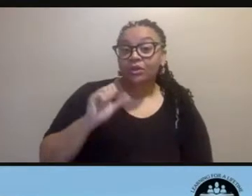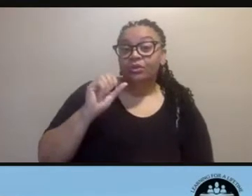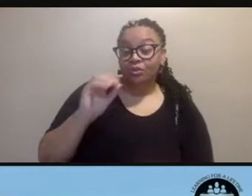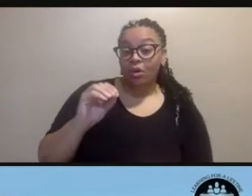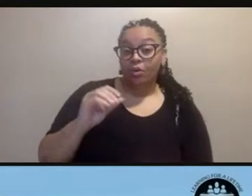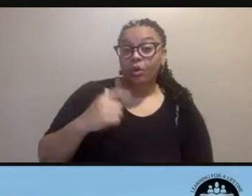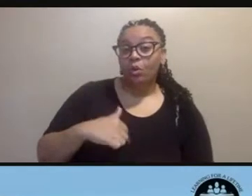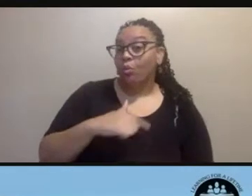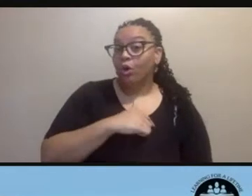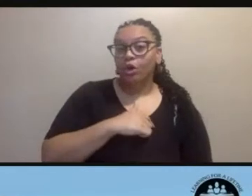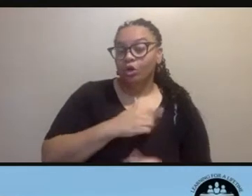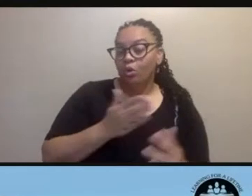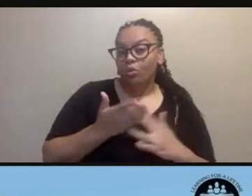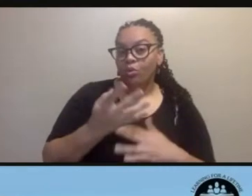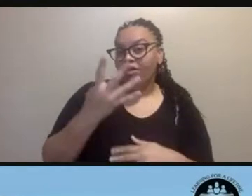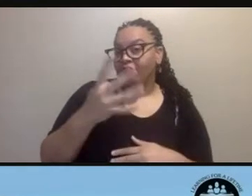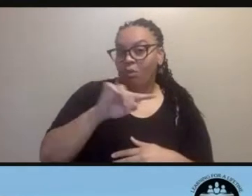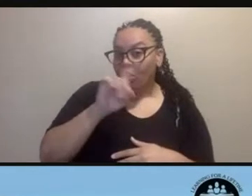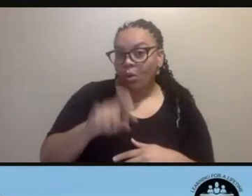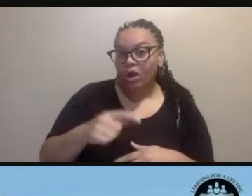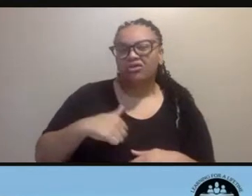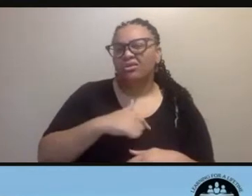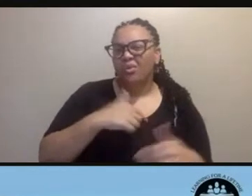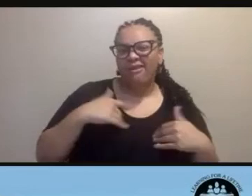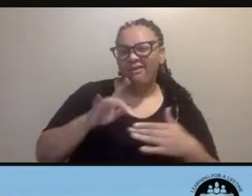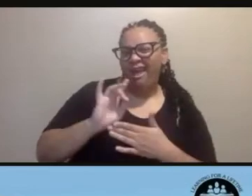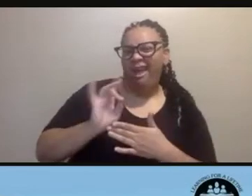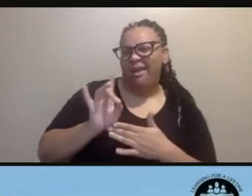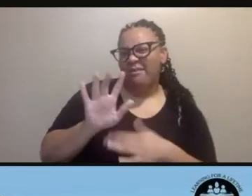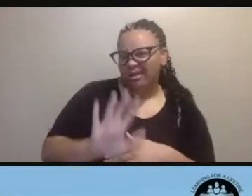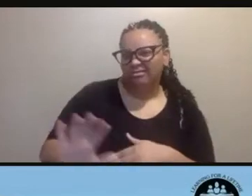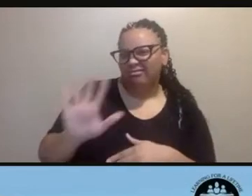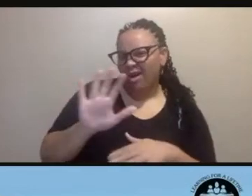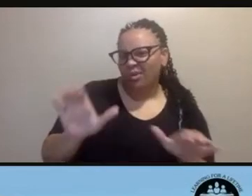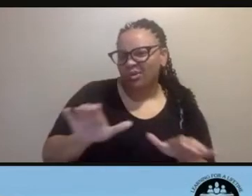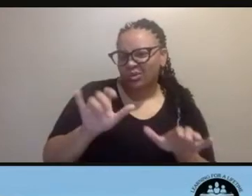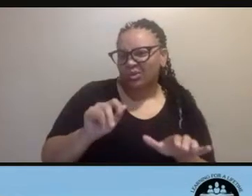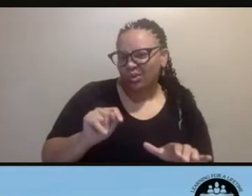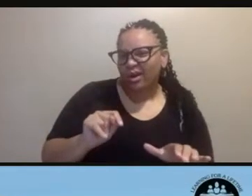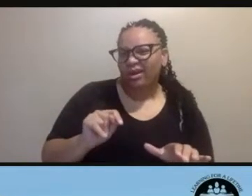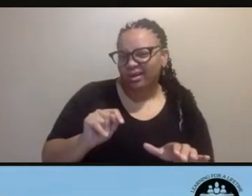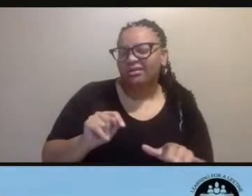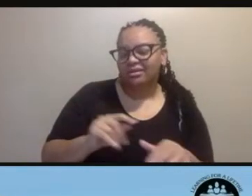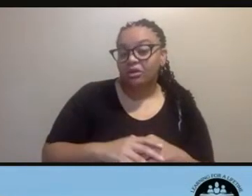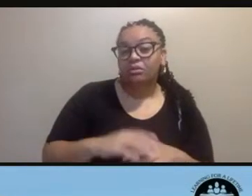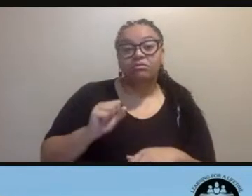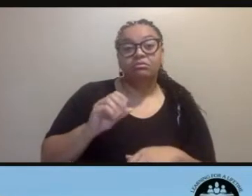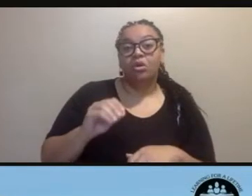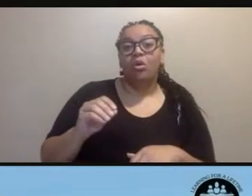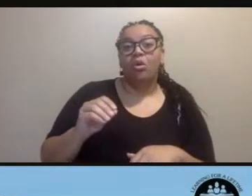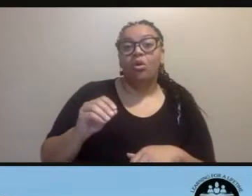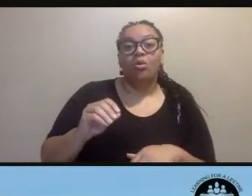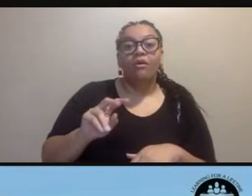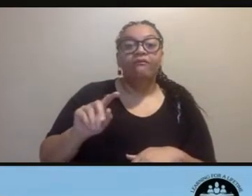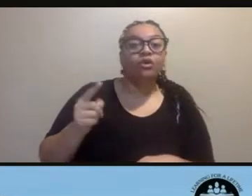YEAH.